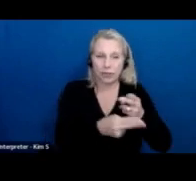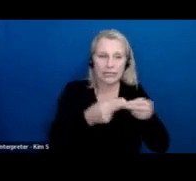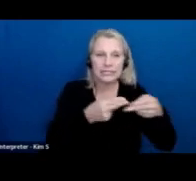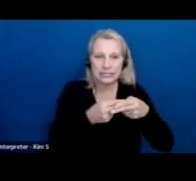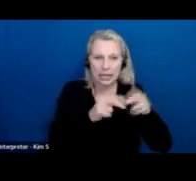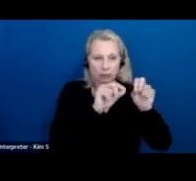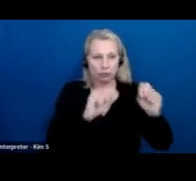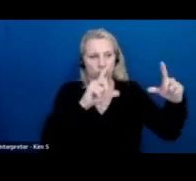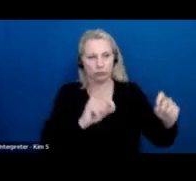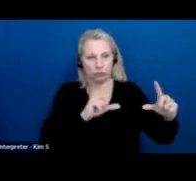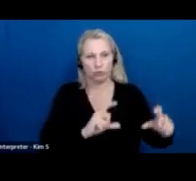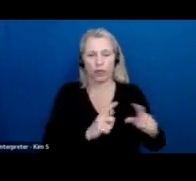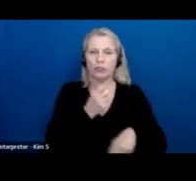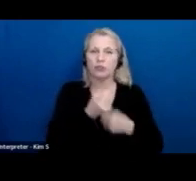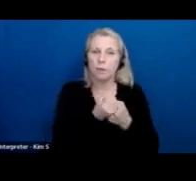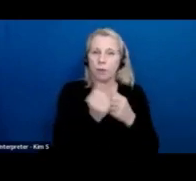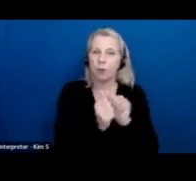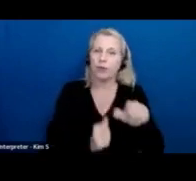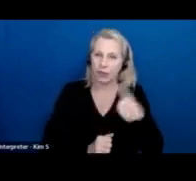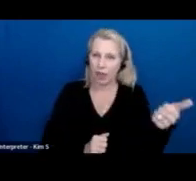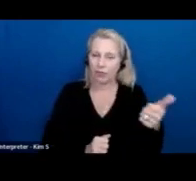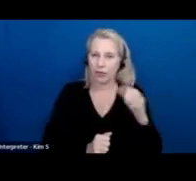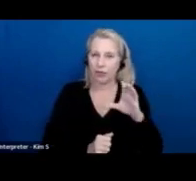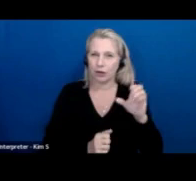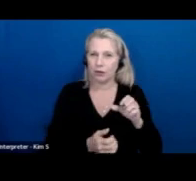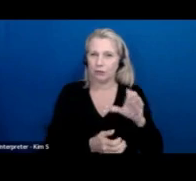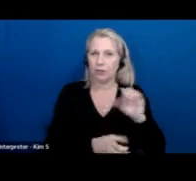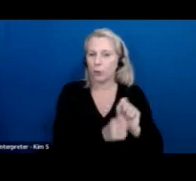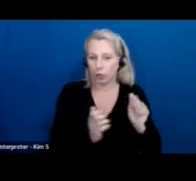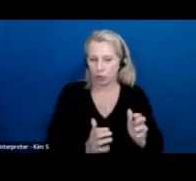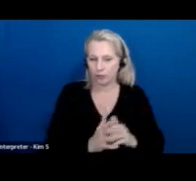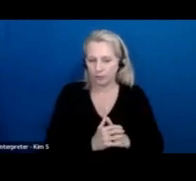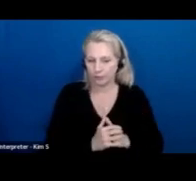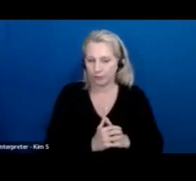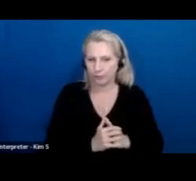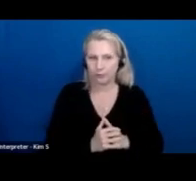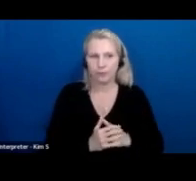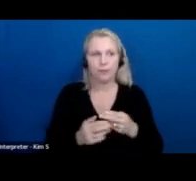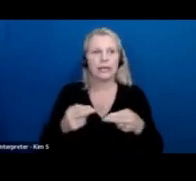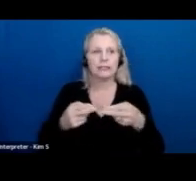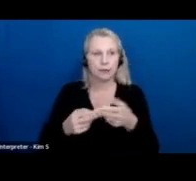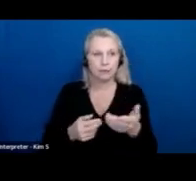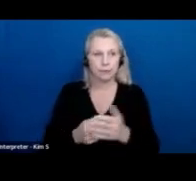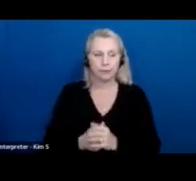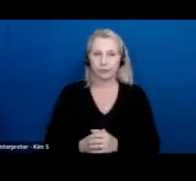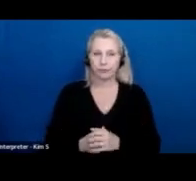some support along with some of our other colleagues. Next slide, please. For those of you